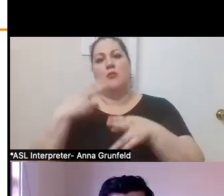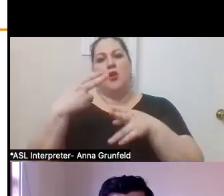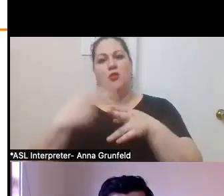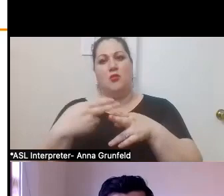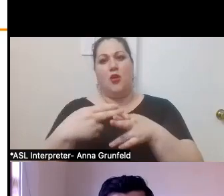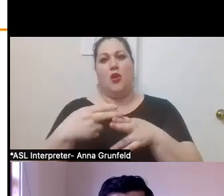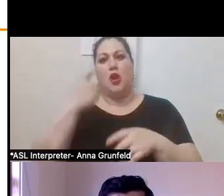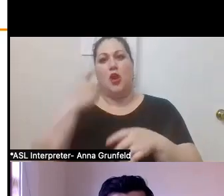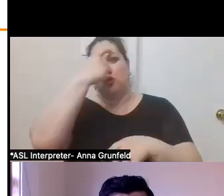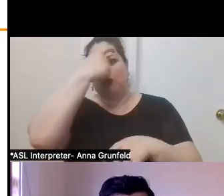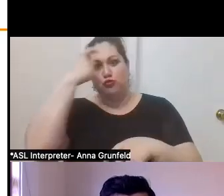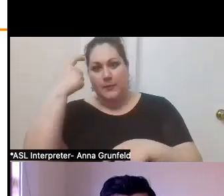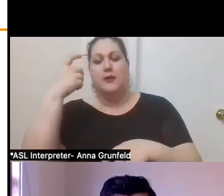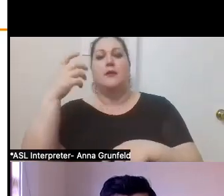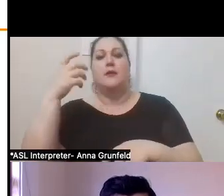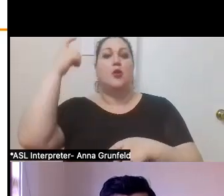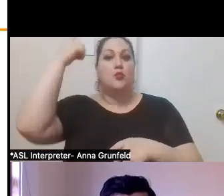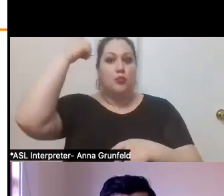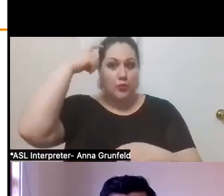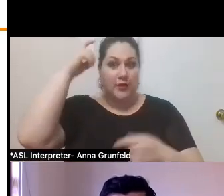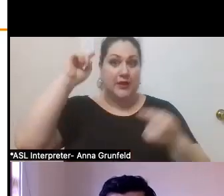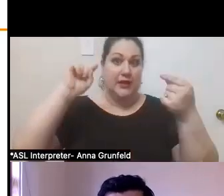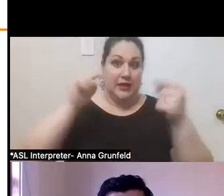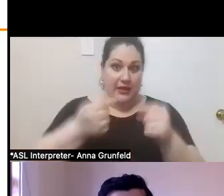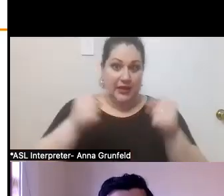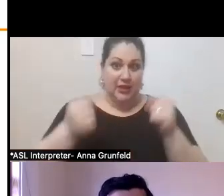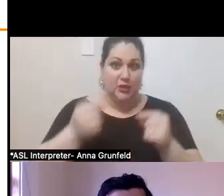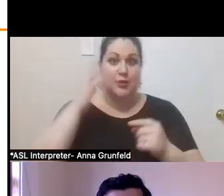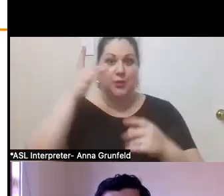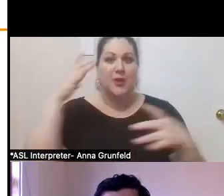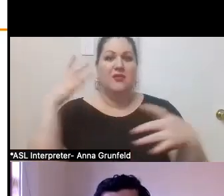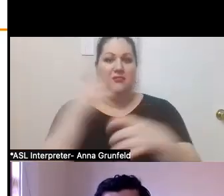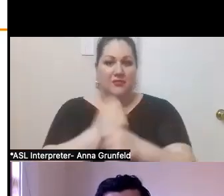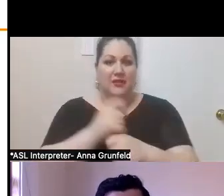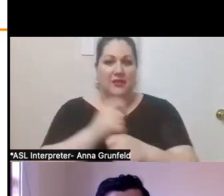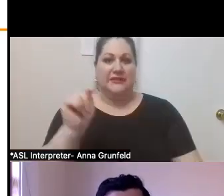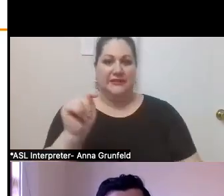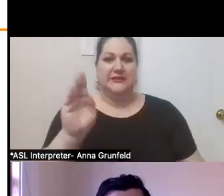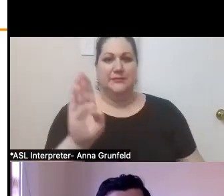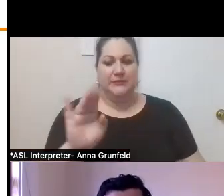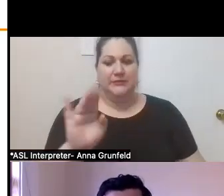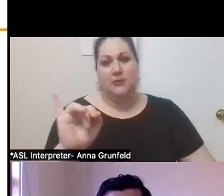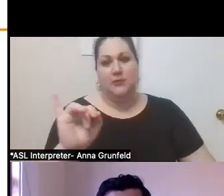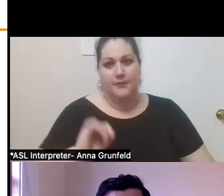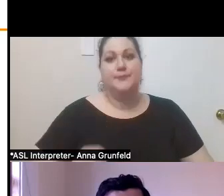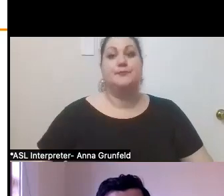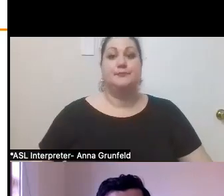So. Please forgive me for abbreviations. Next slide.